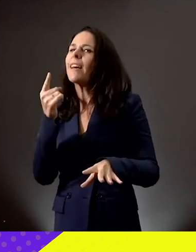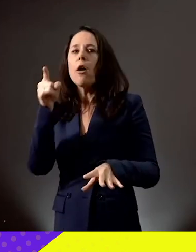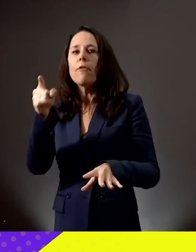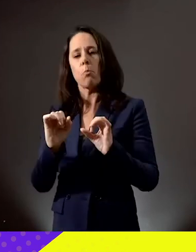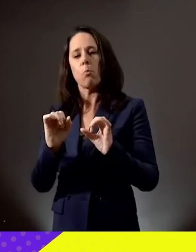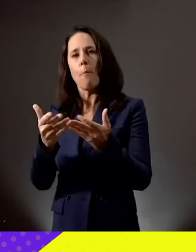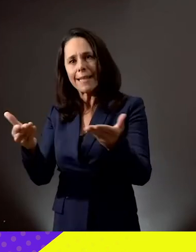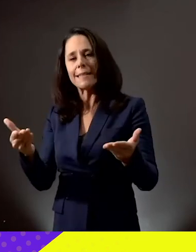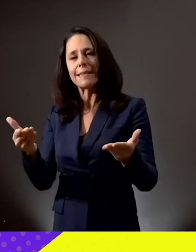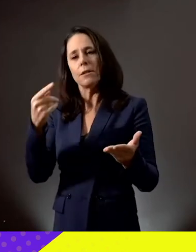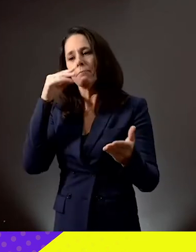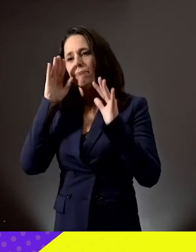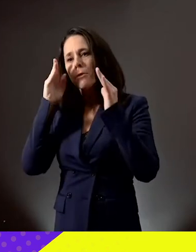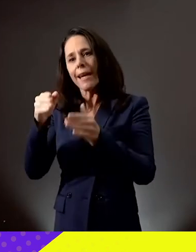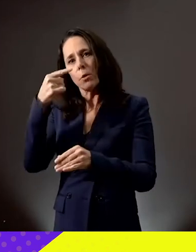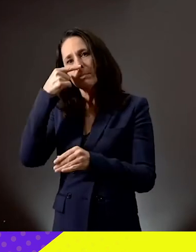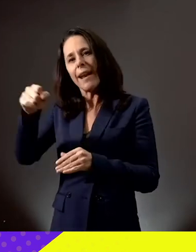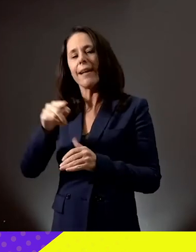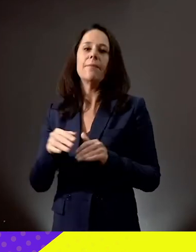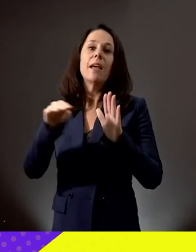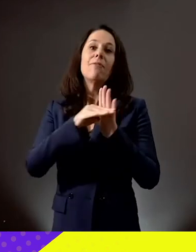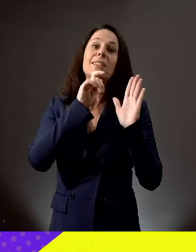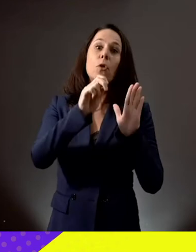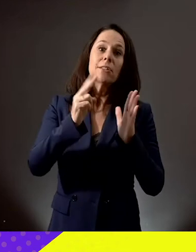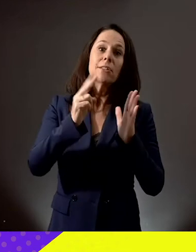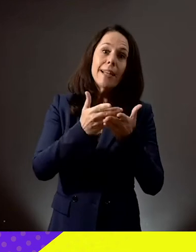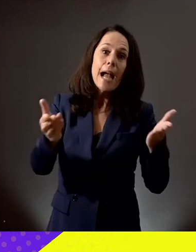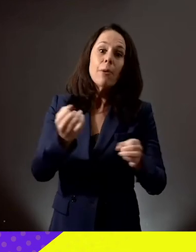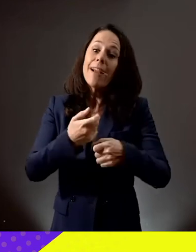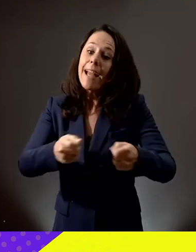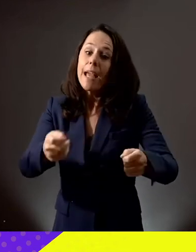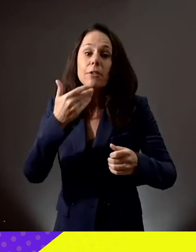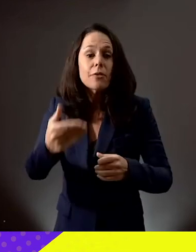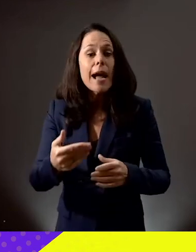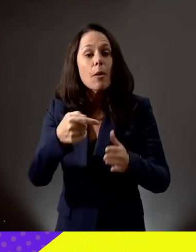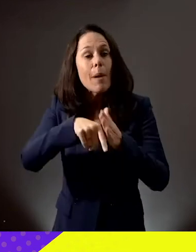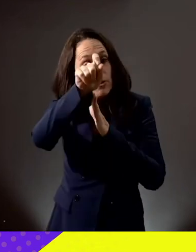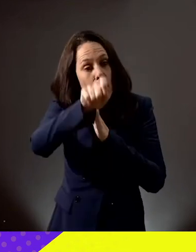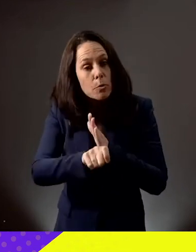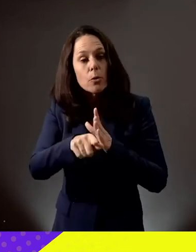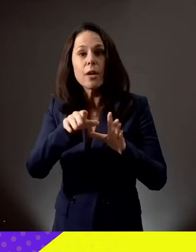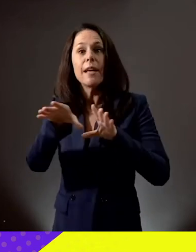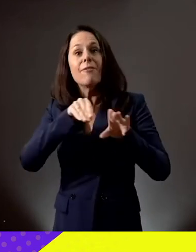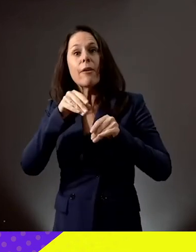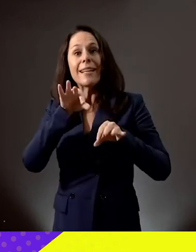Parliament is asking employers to consistently integrate... these recommendations.